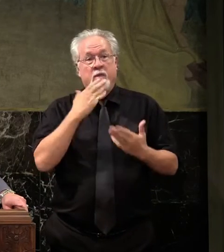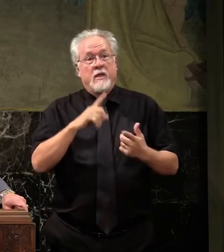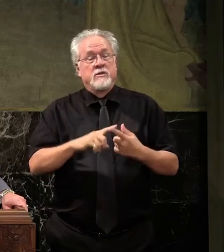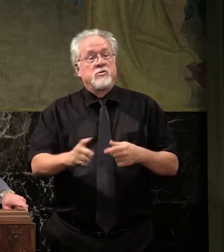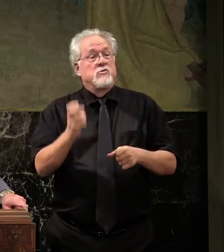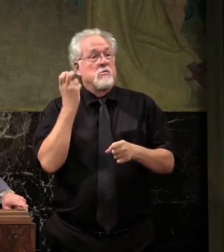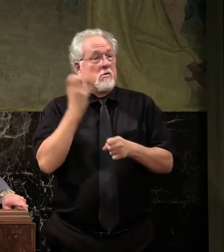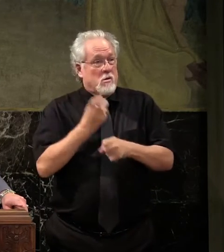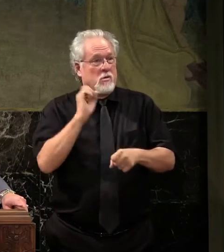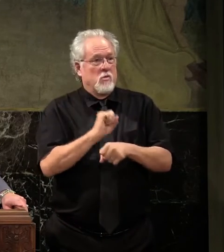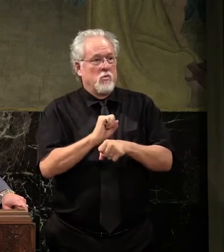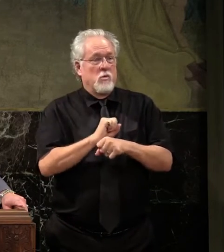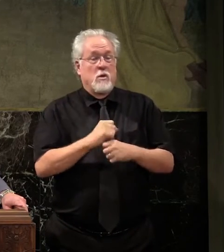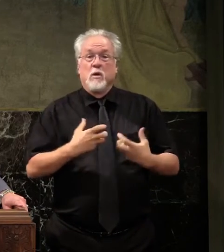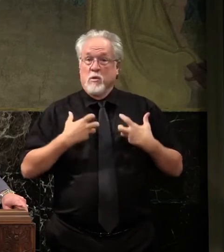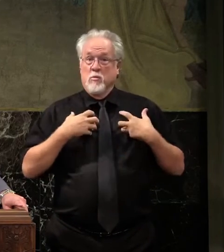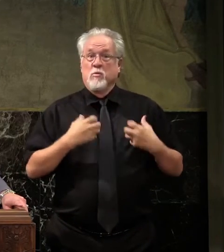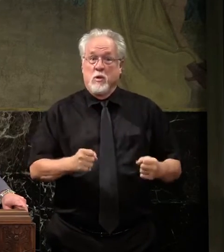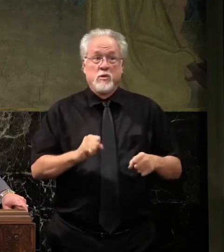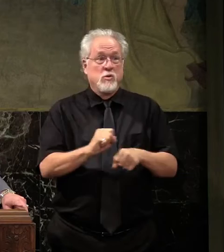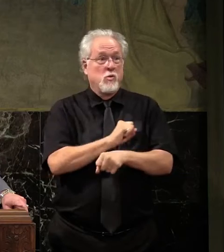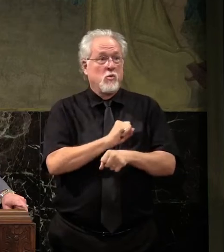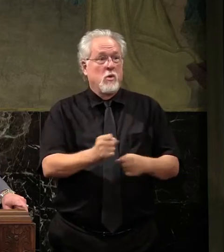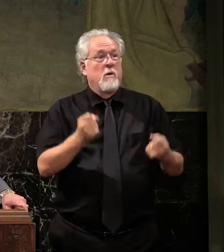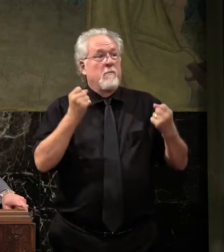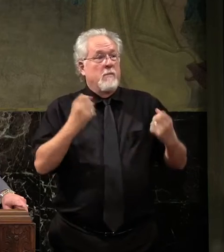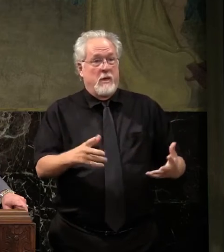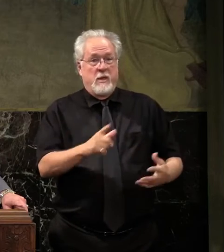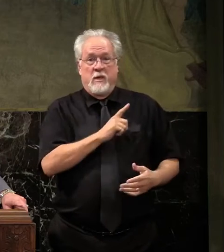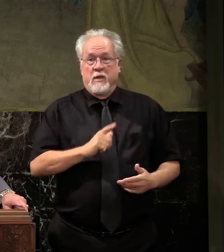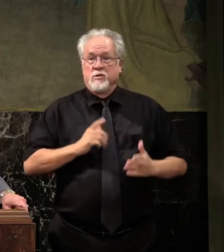the courageous work of a lot of legislators who joined with this